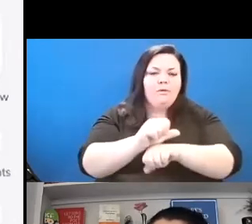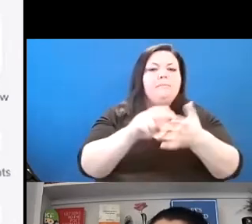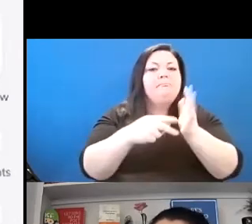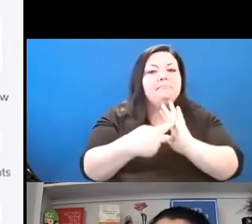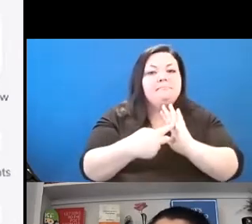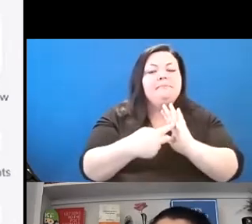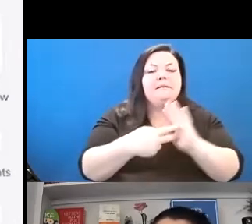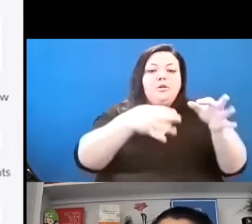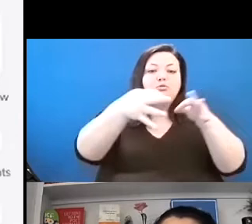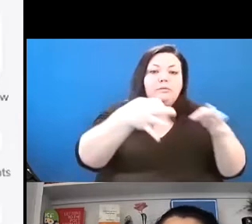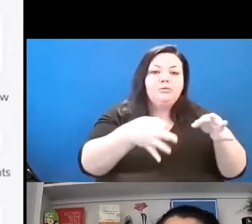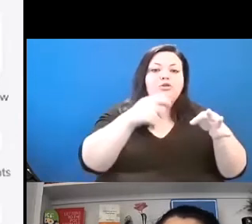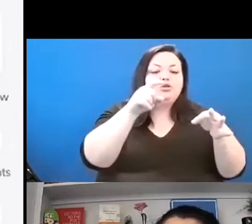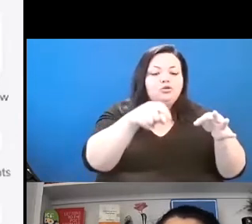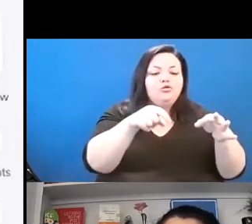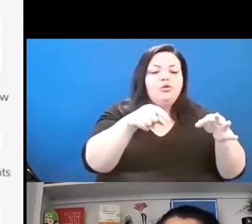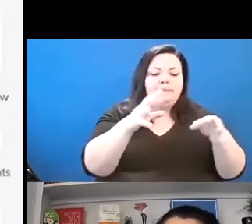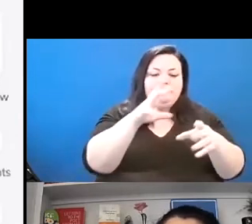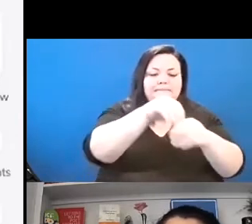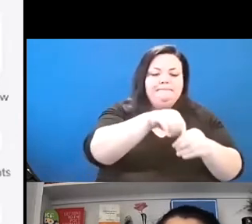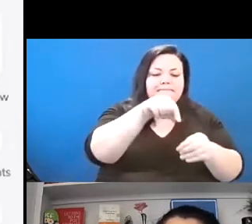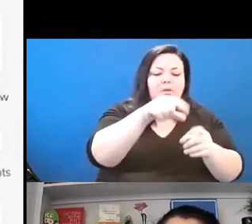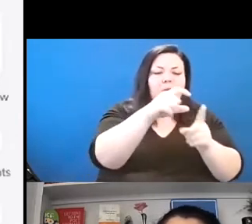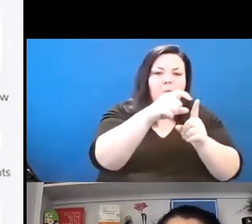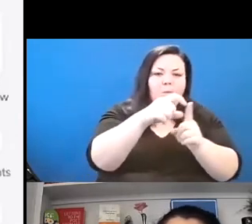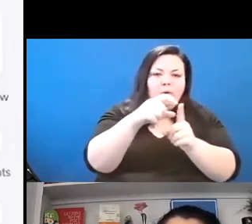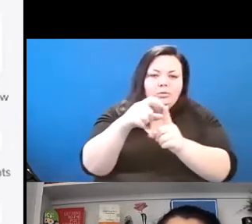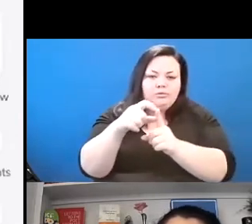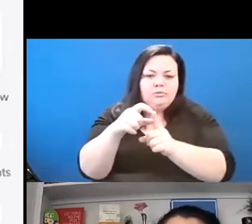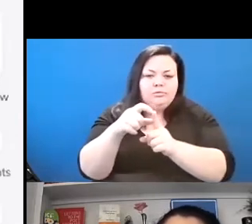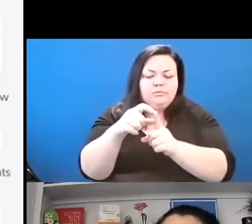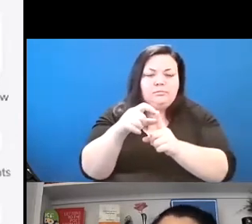words that are going to be like we said in the first sentence that give a meaning